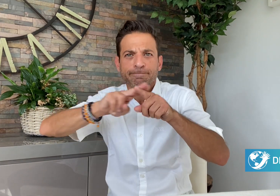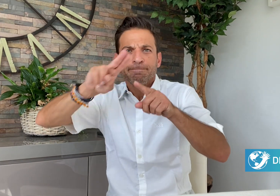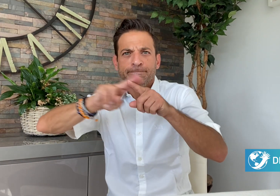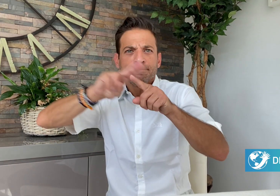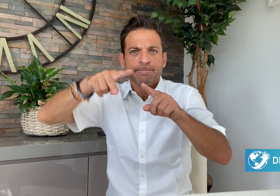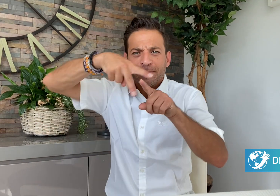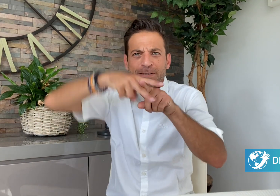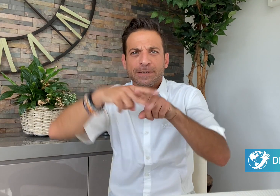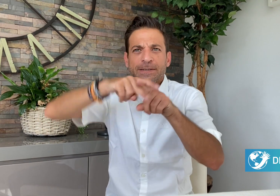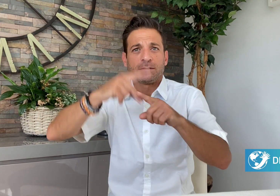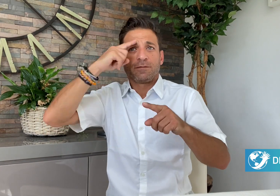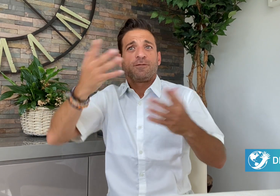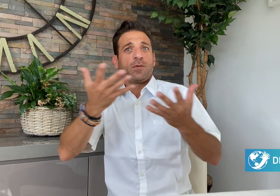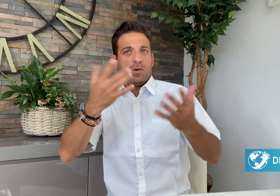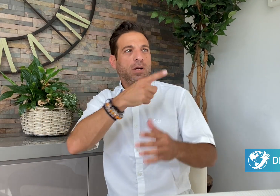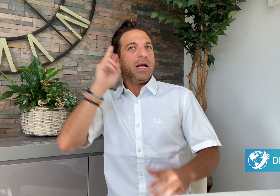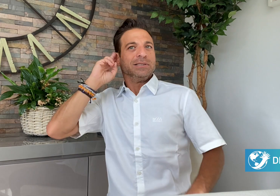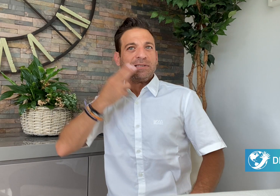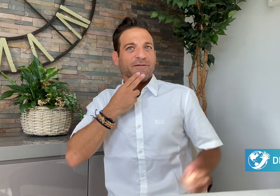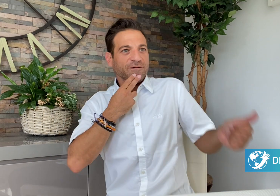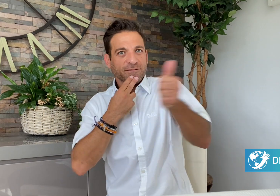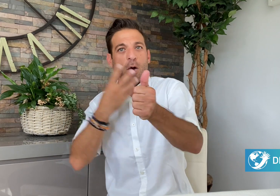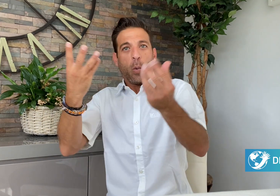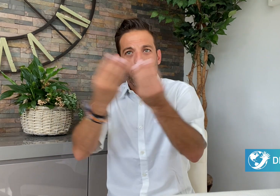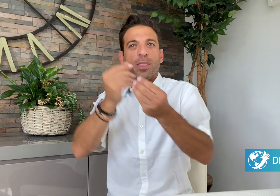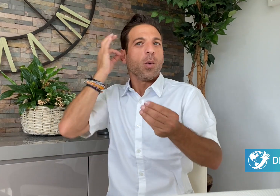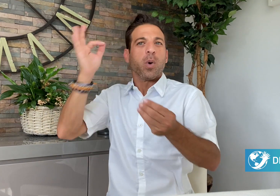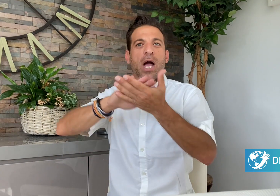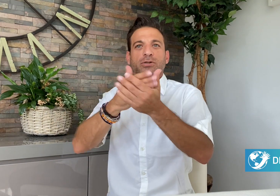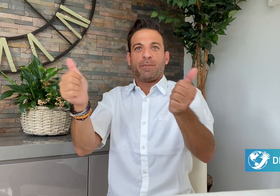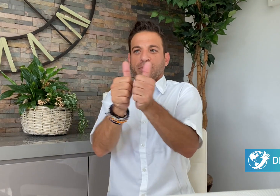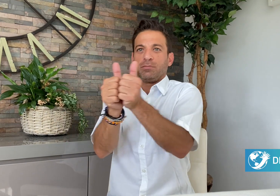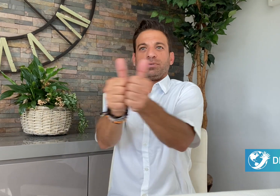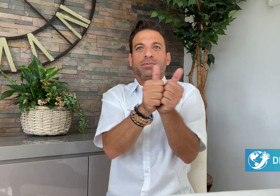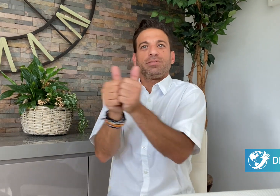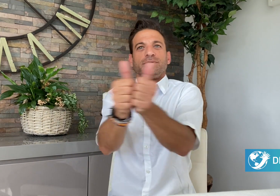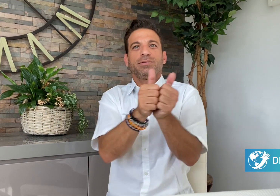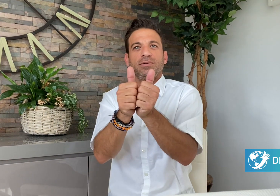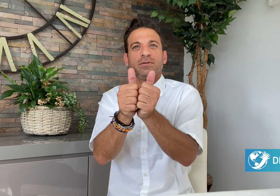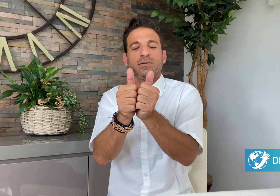broadcast that to the public. This can be minimized by having